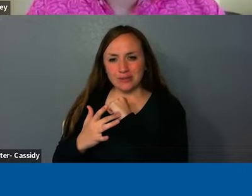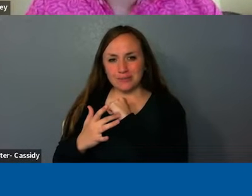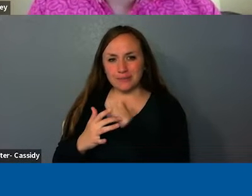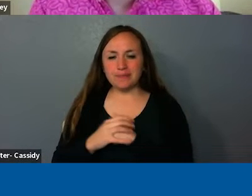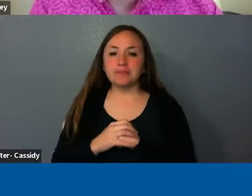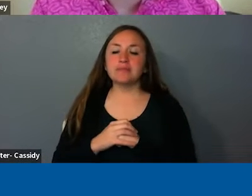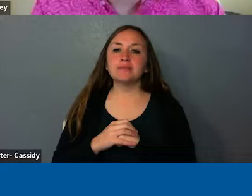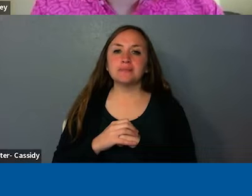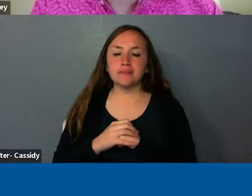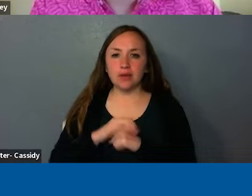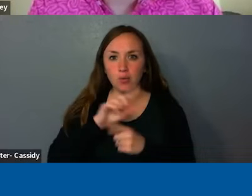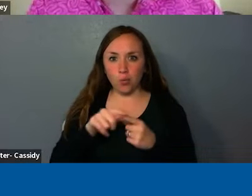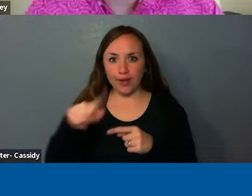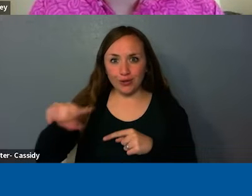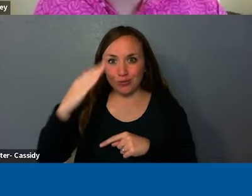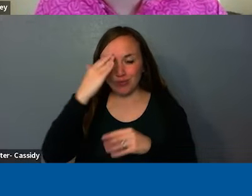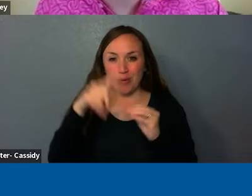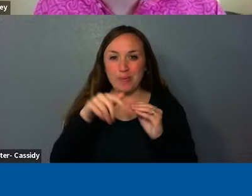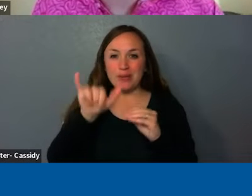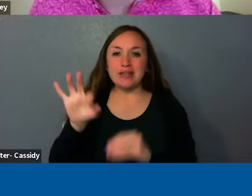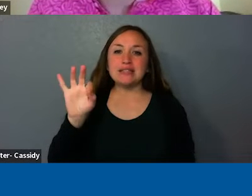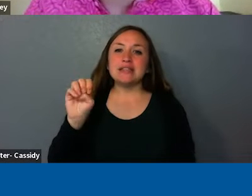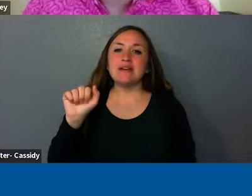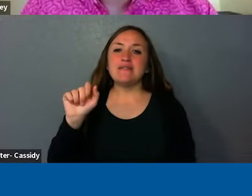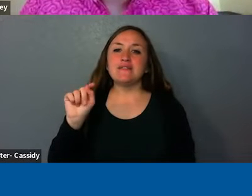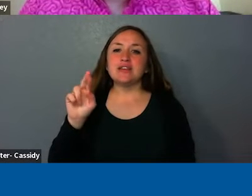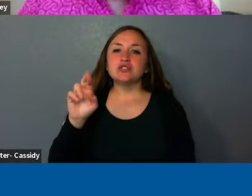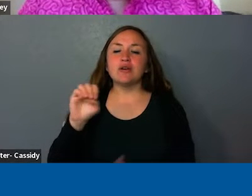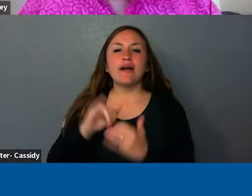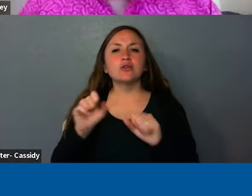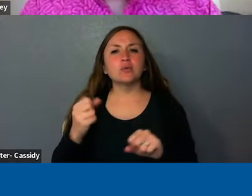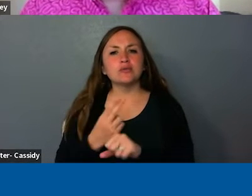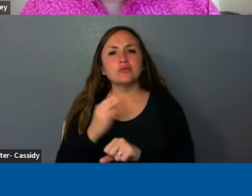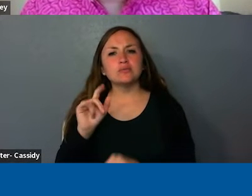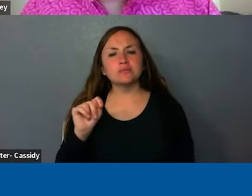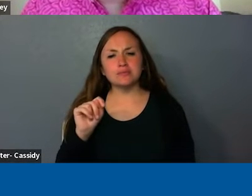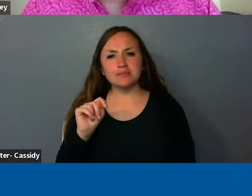once you're aware of this feature, kind of how you use it. I think it's also like a fallacy to think